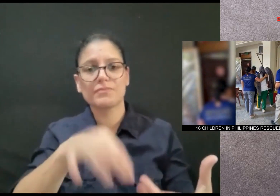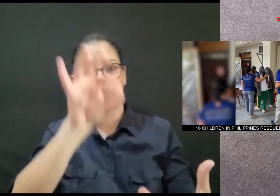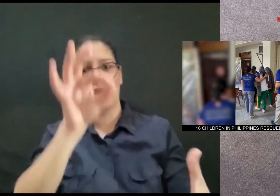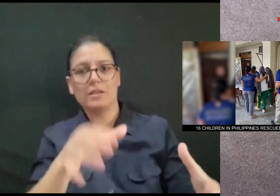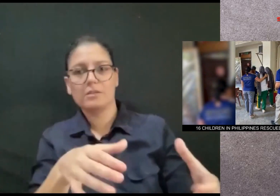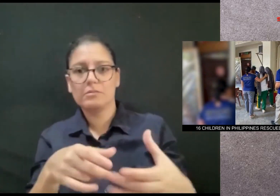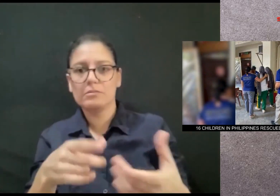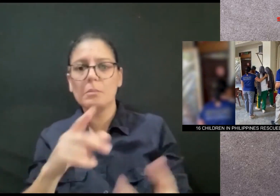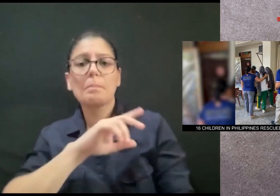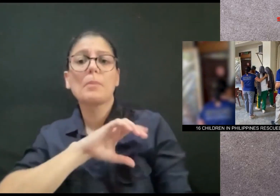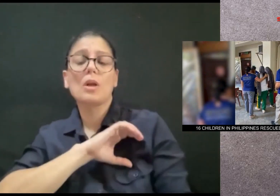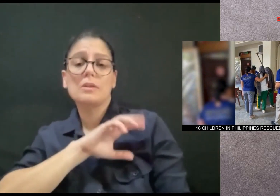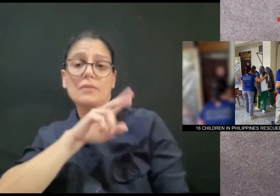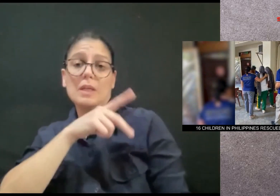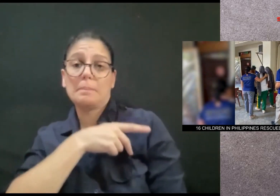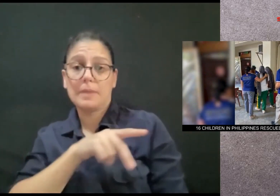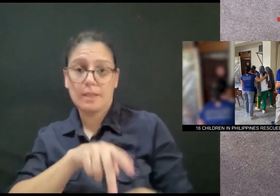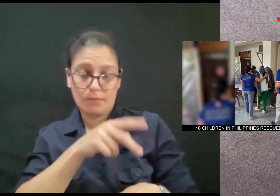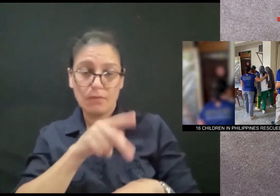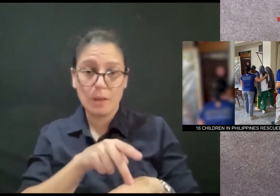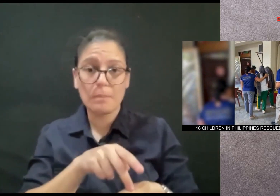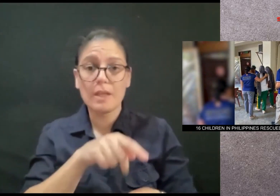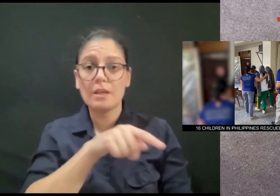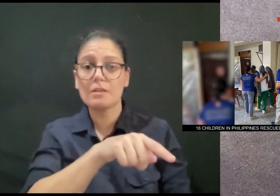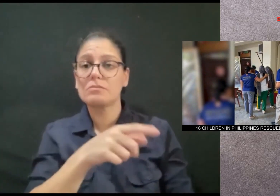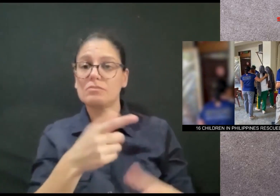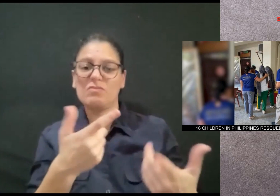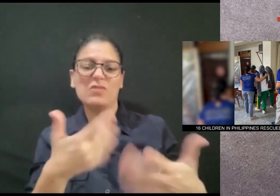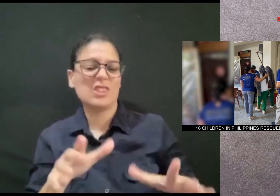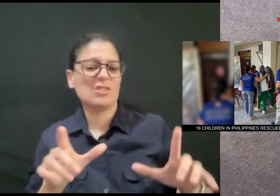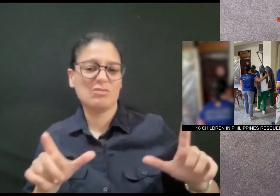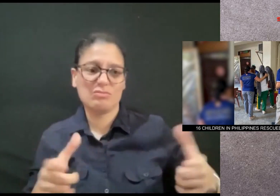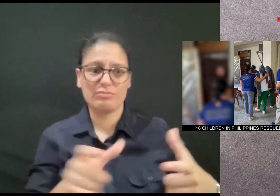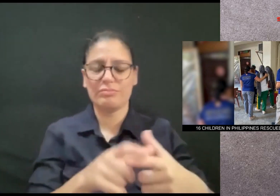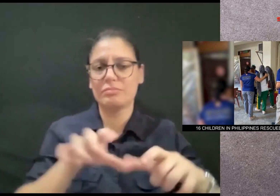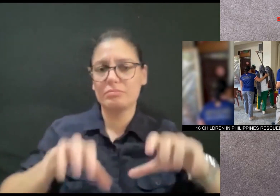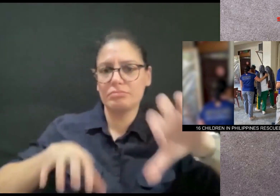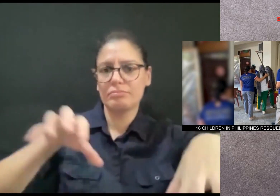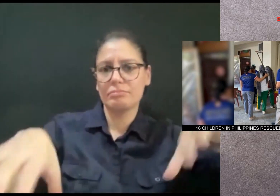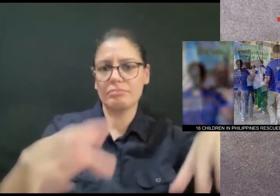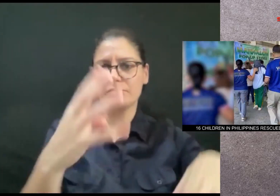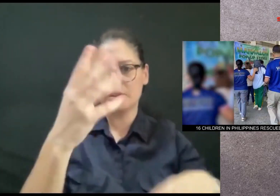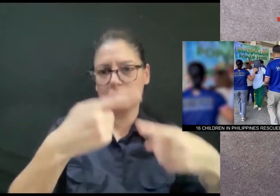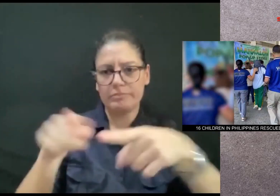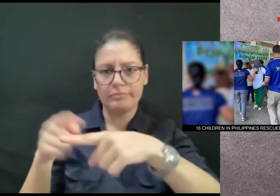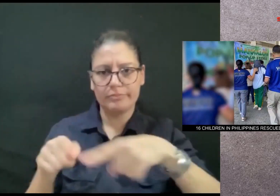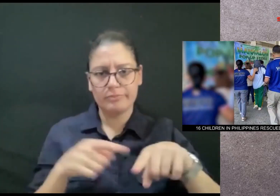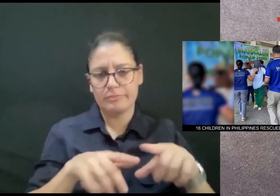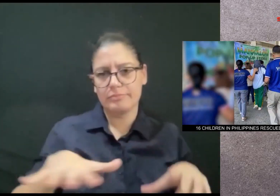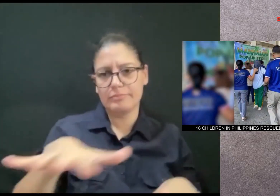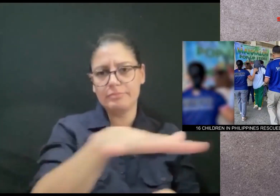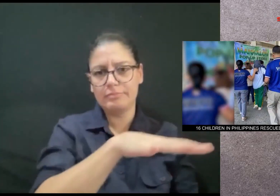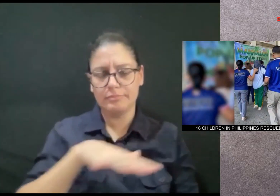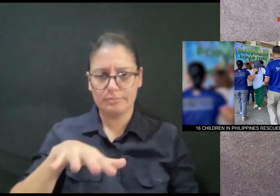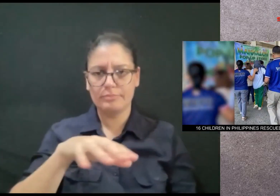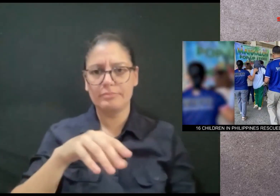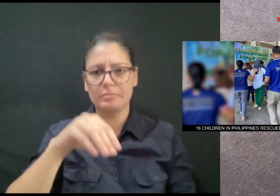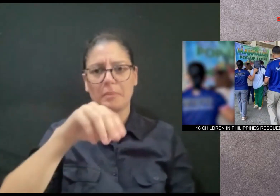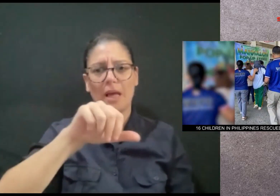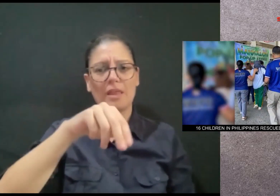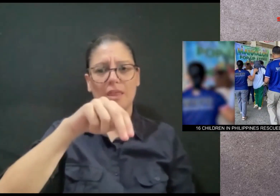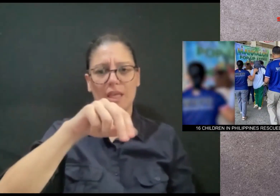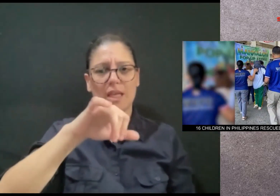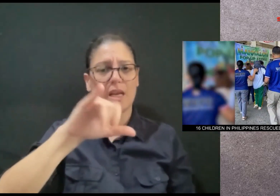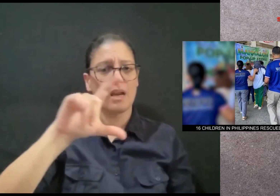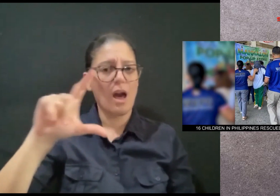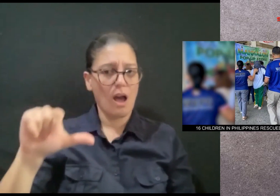when Philippines police executed multiple warrants at four locations in Metro Manila